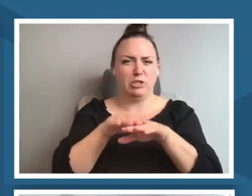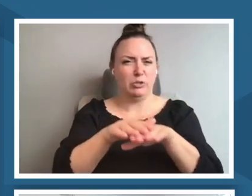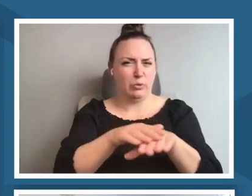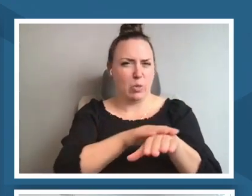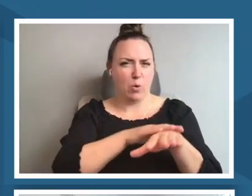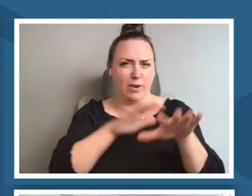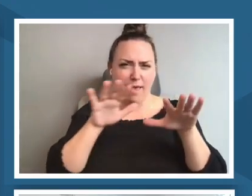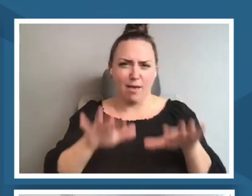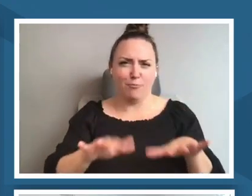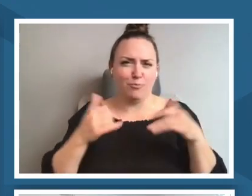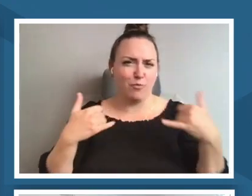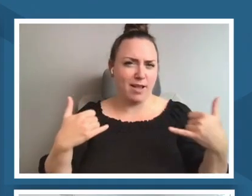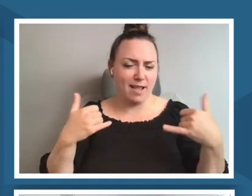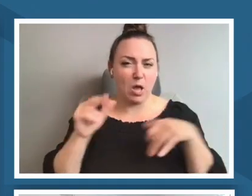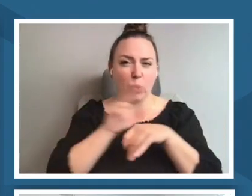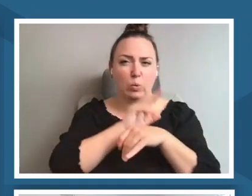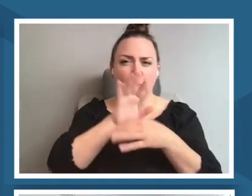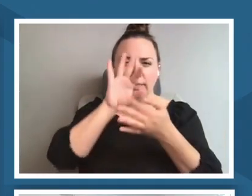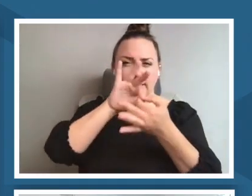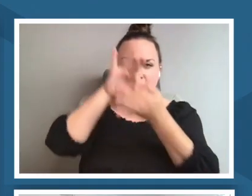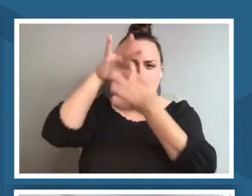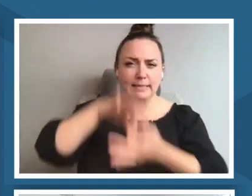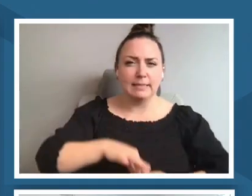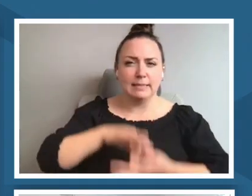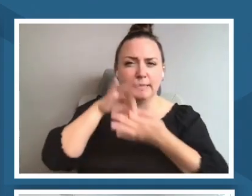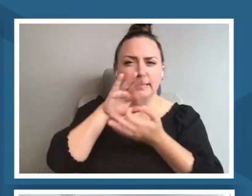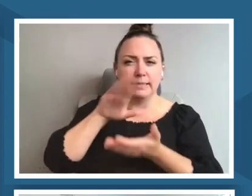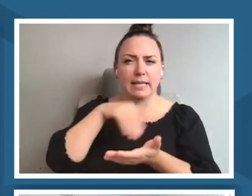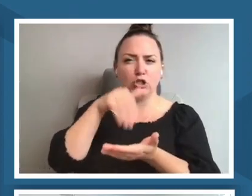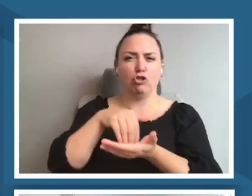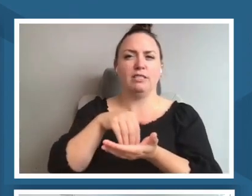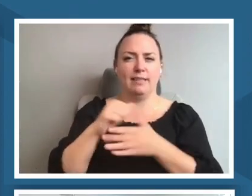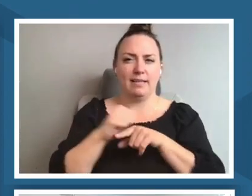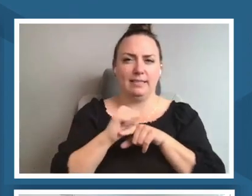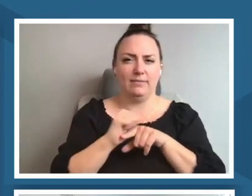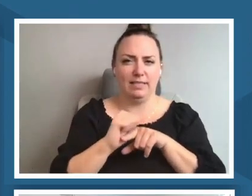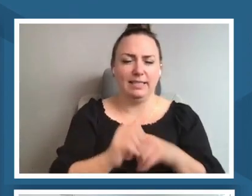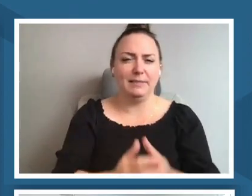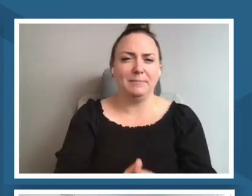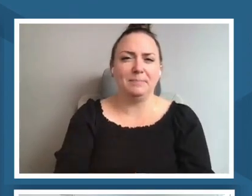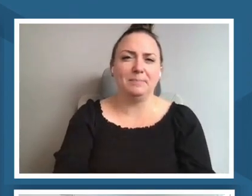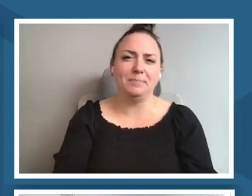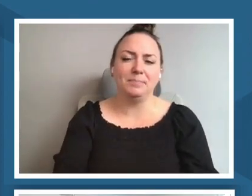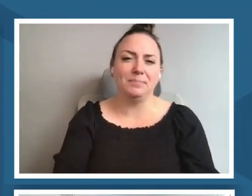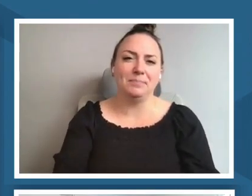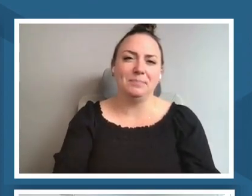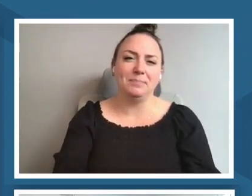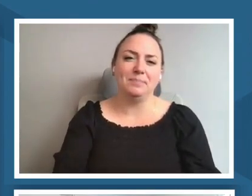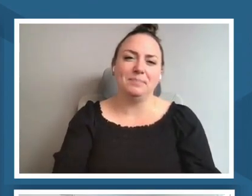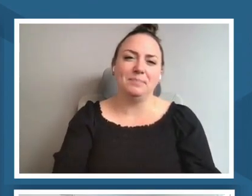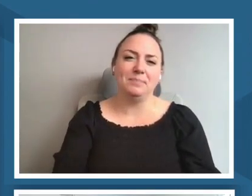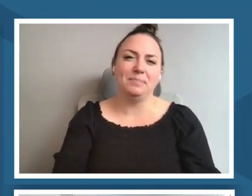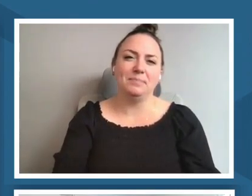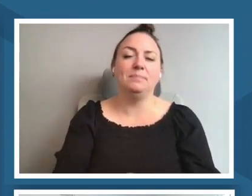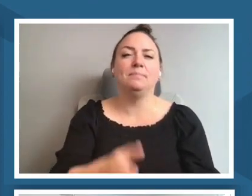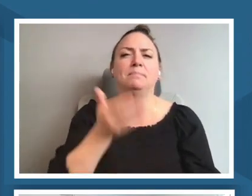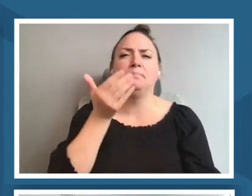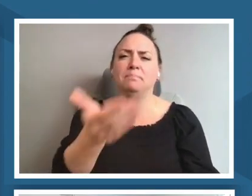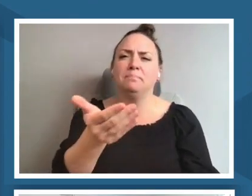through a centering activity